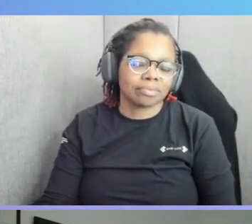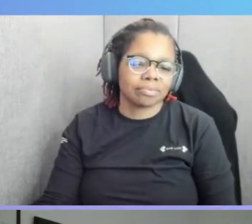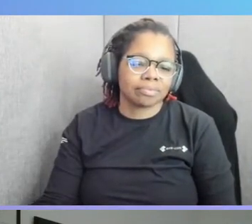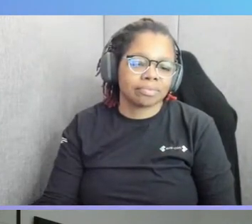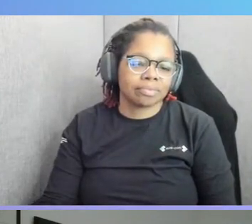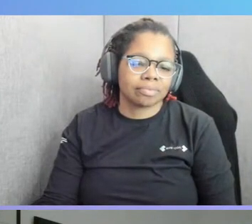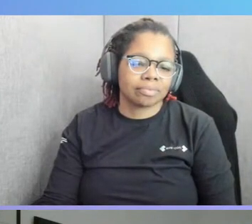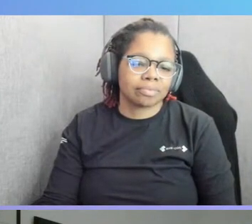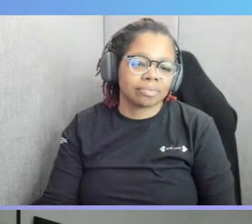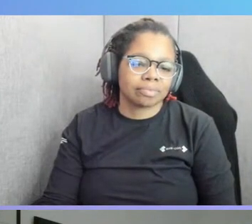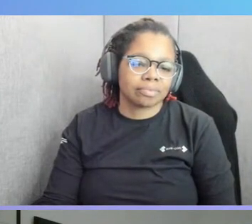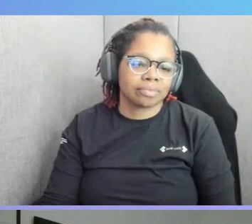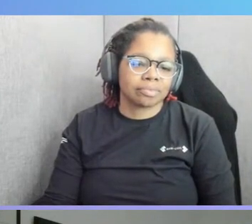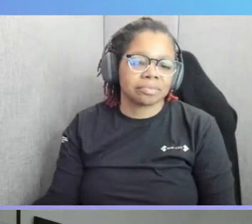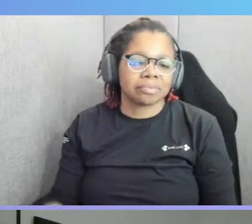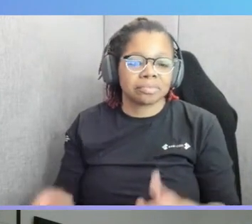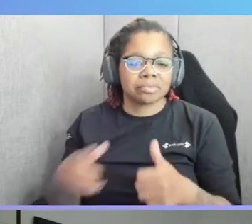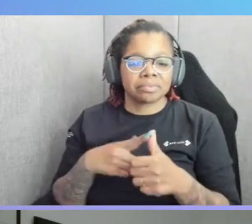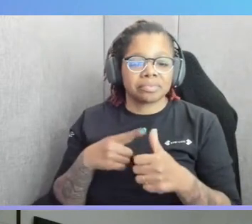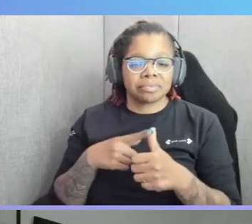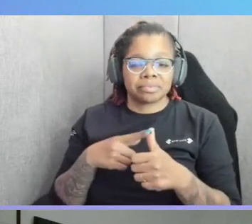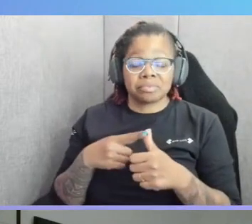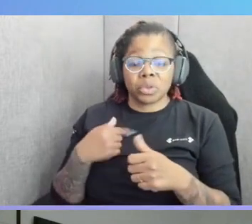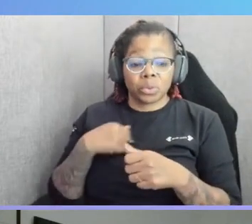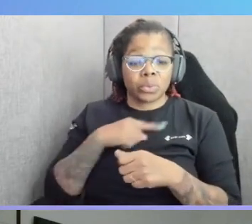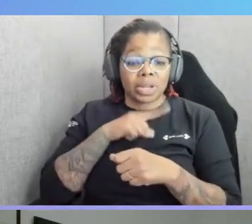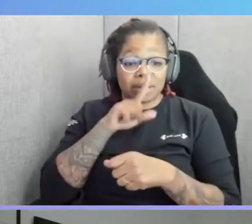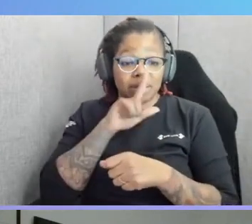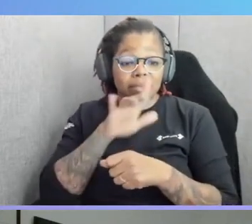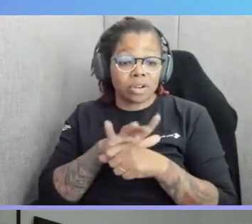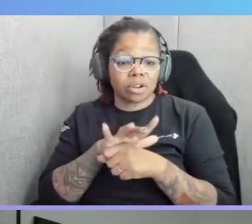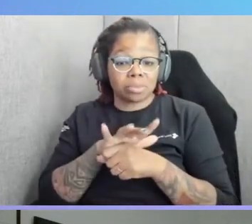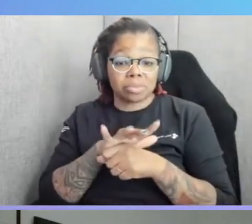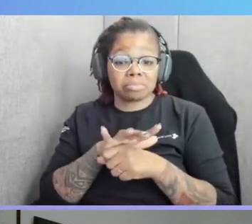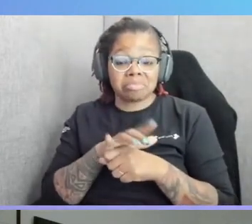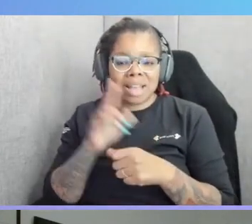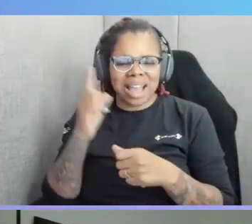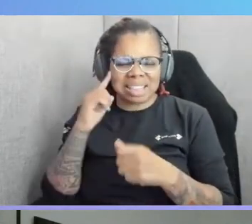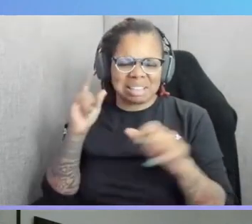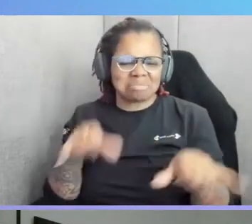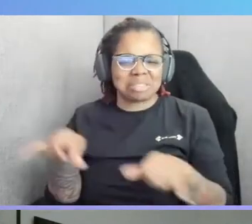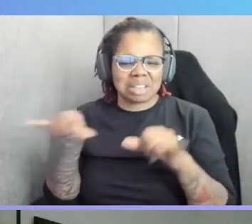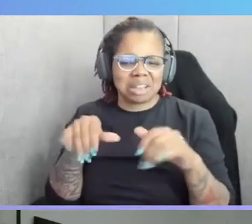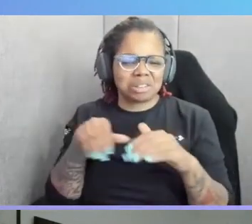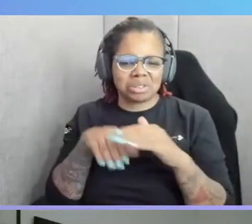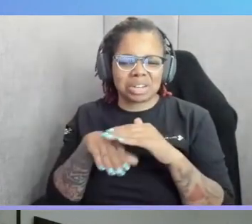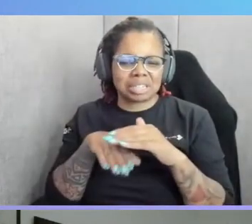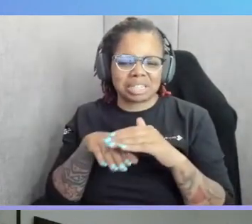the first thing we did is we managed to confirm, uh, what I think is standard accessibility kind of best practice, which is